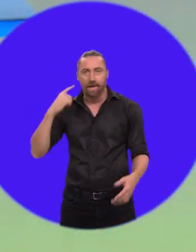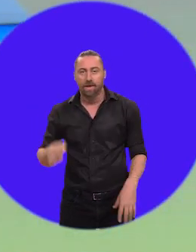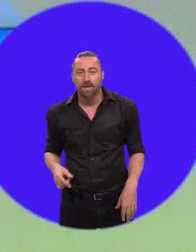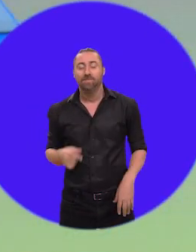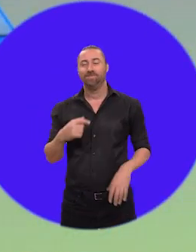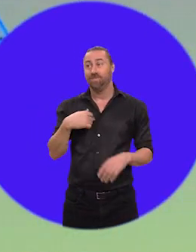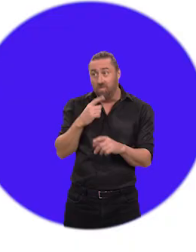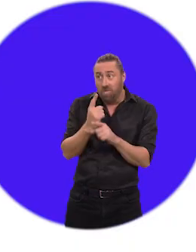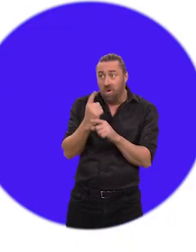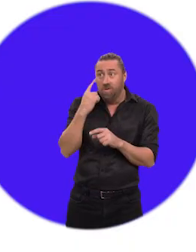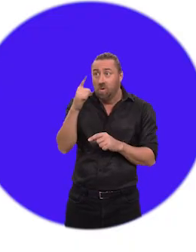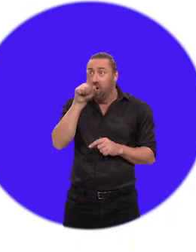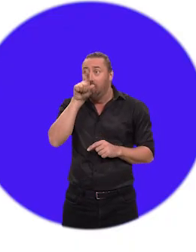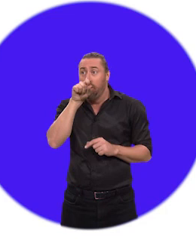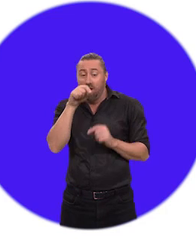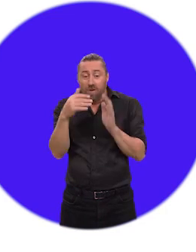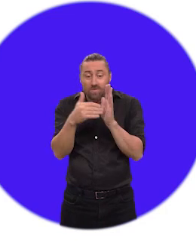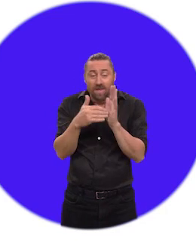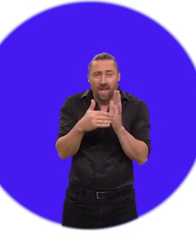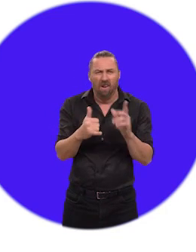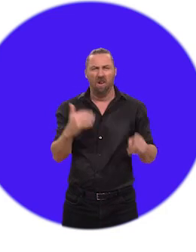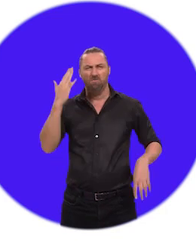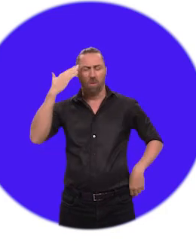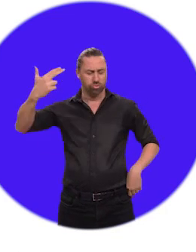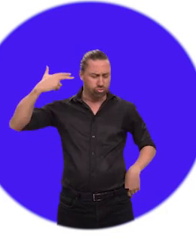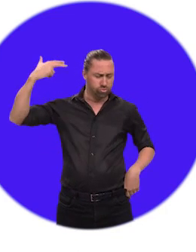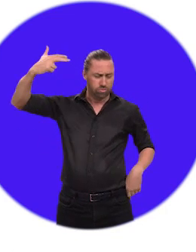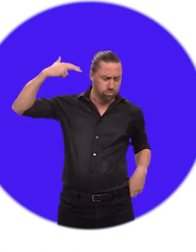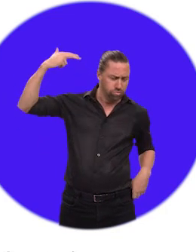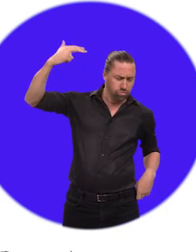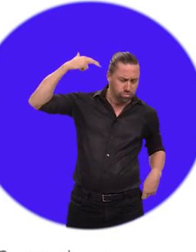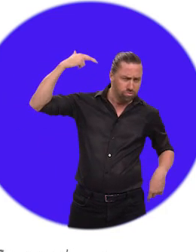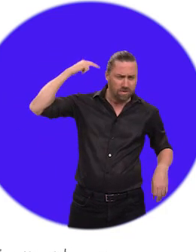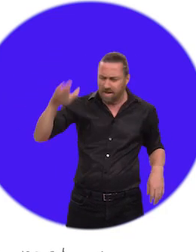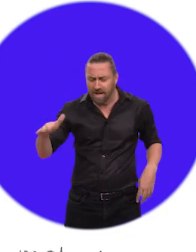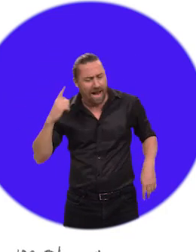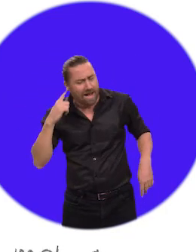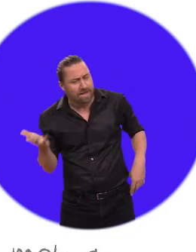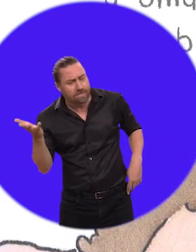"I met a bird today." Mum's got the hair dryer going, she's saying, "Speak up, honey."